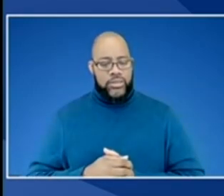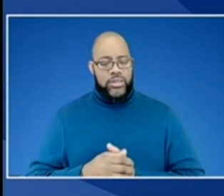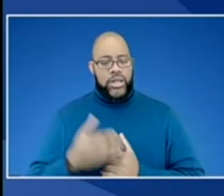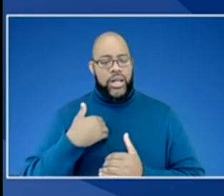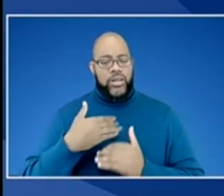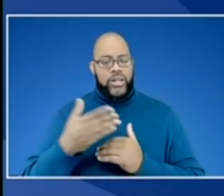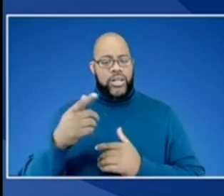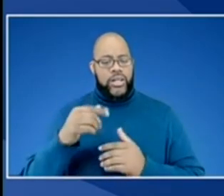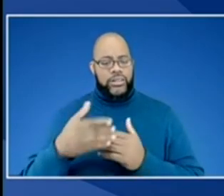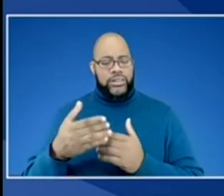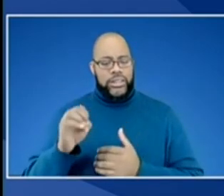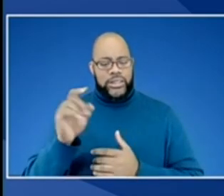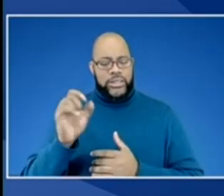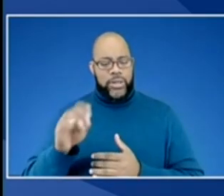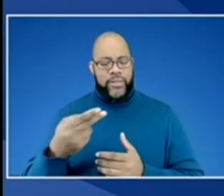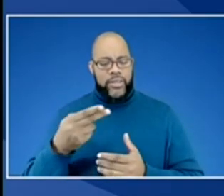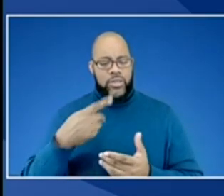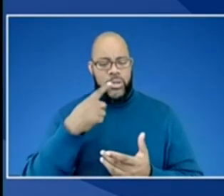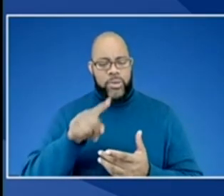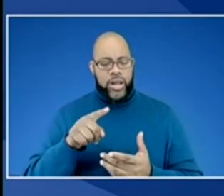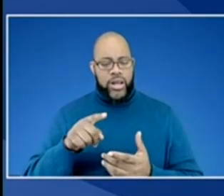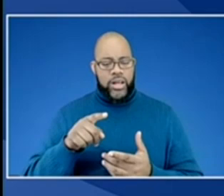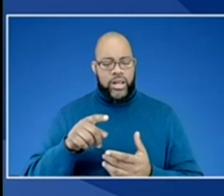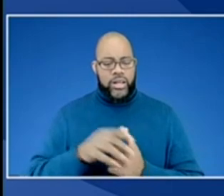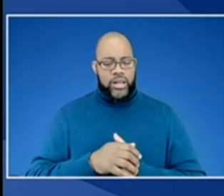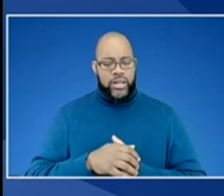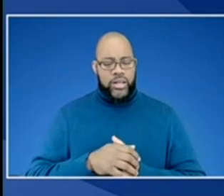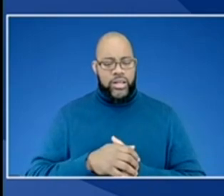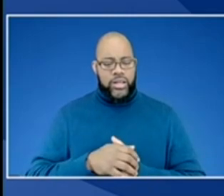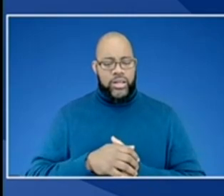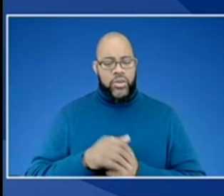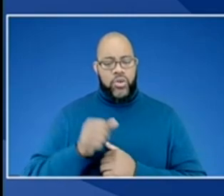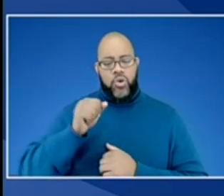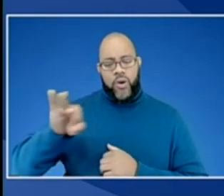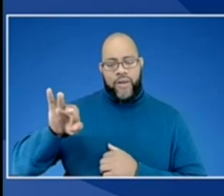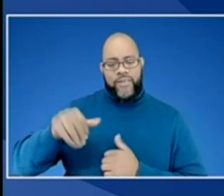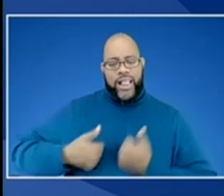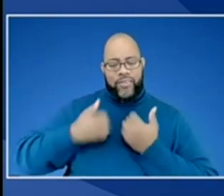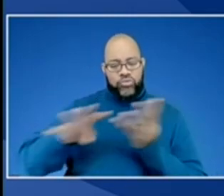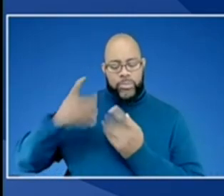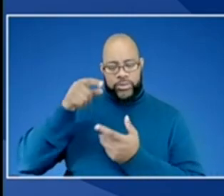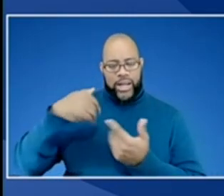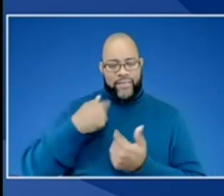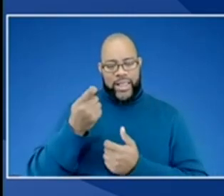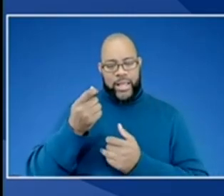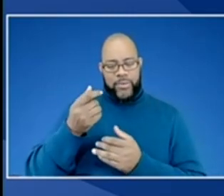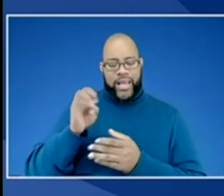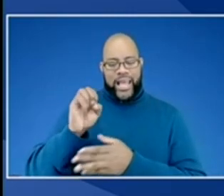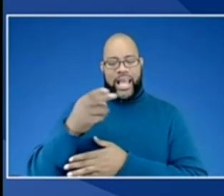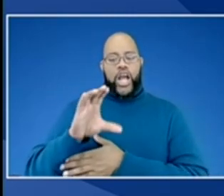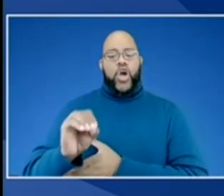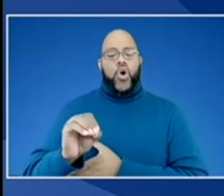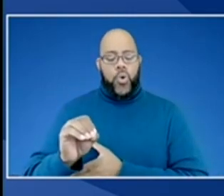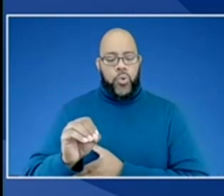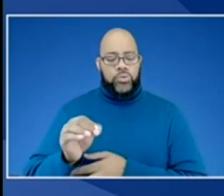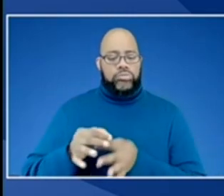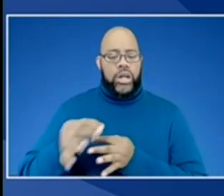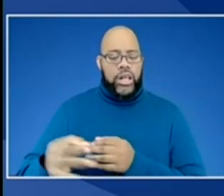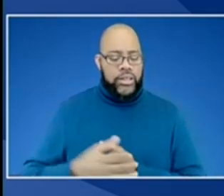Elizabeth, if you wouldn't mind turning off the live stream, because there's gonna be a bit of an echo. But we can hear you.